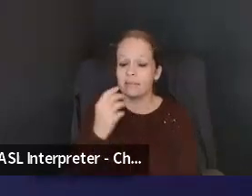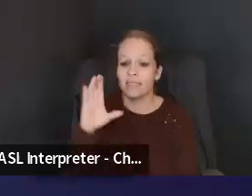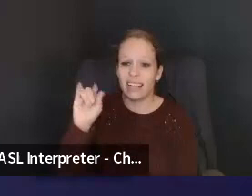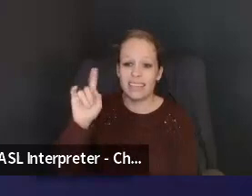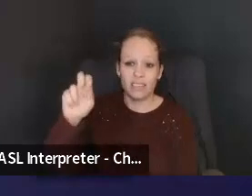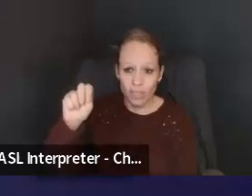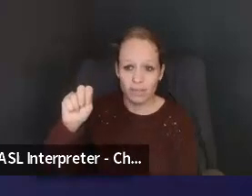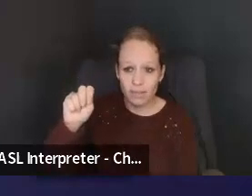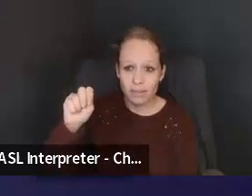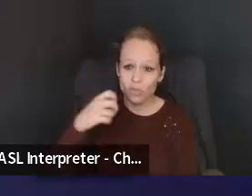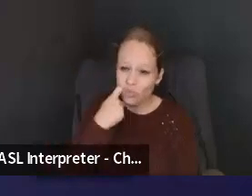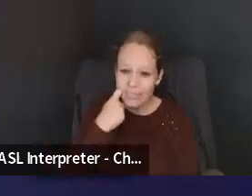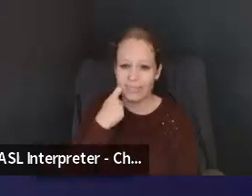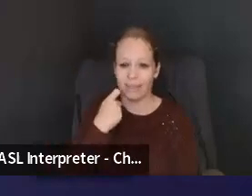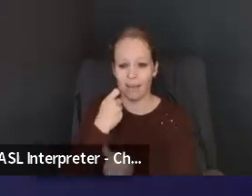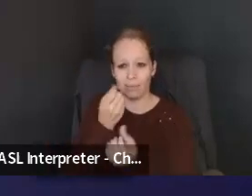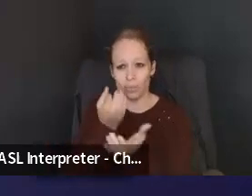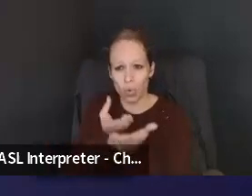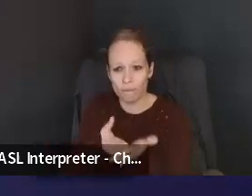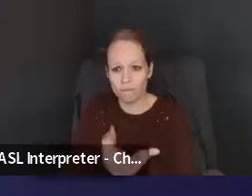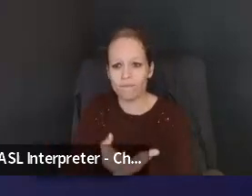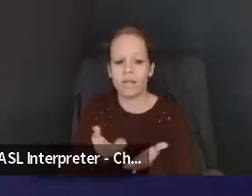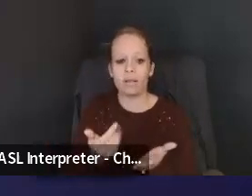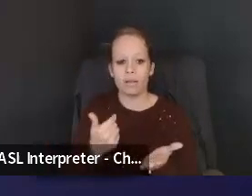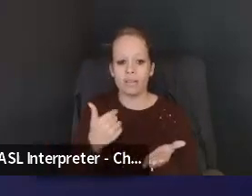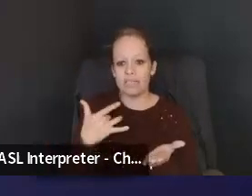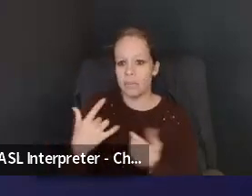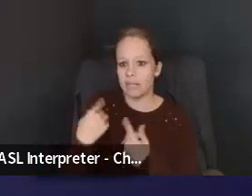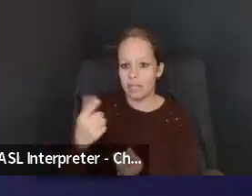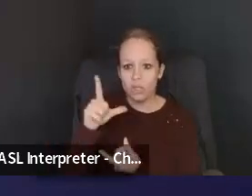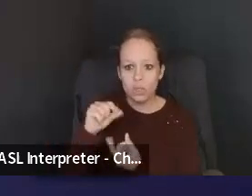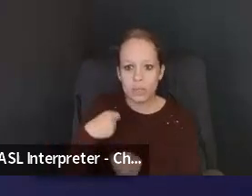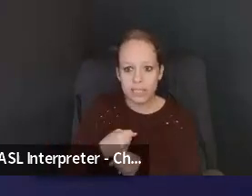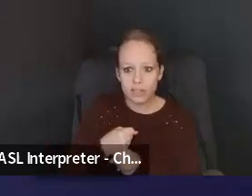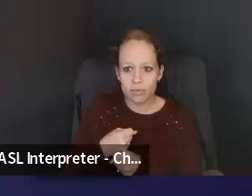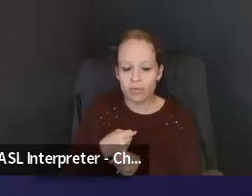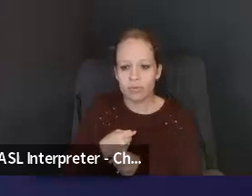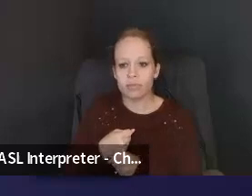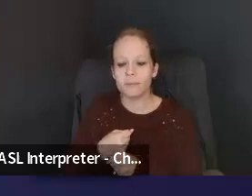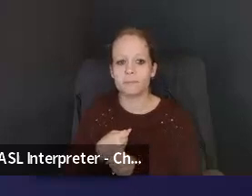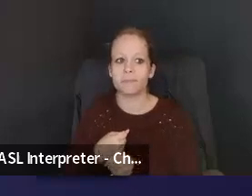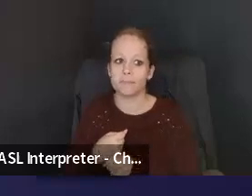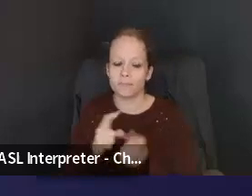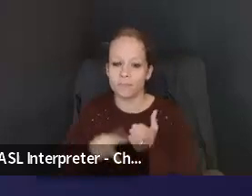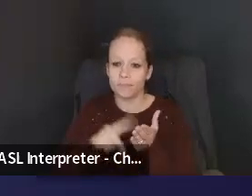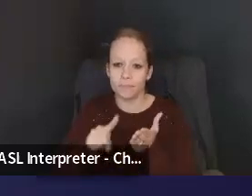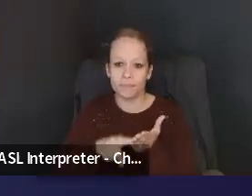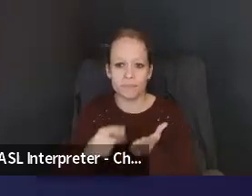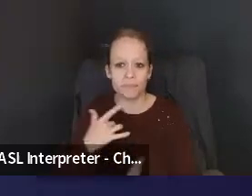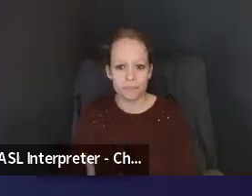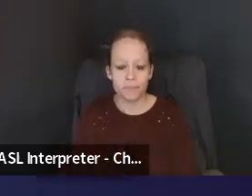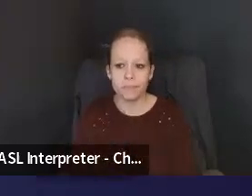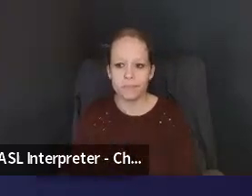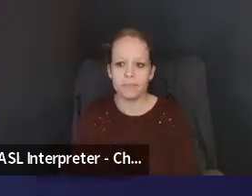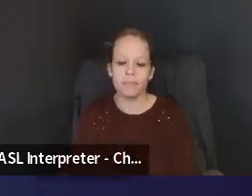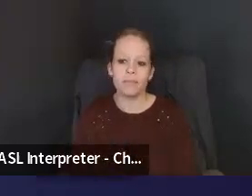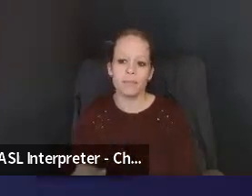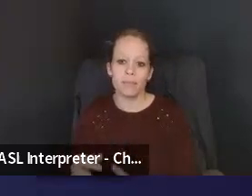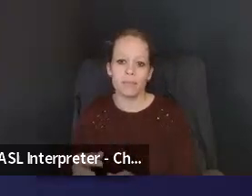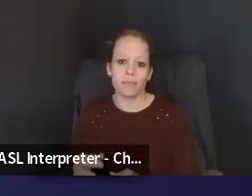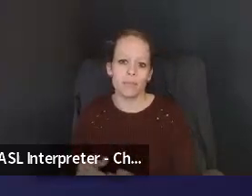possible. I try to keep them within 20 years of recent research except for seminal research then